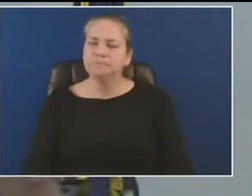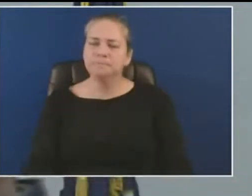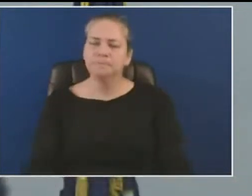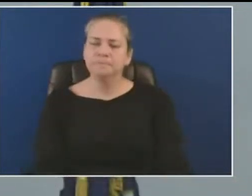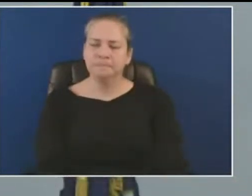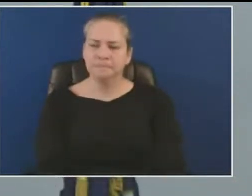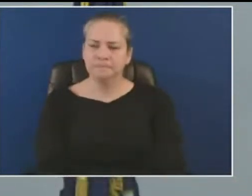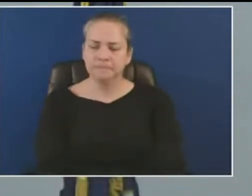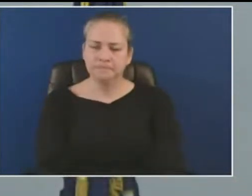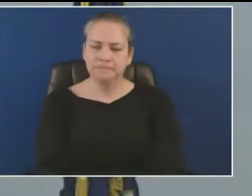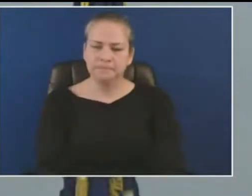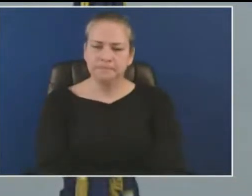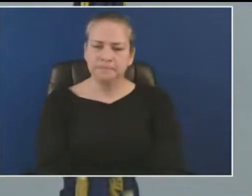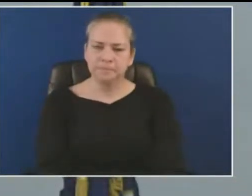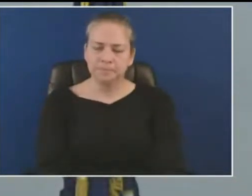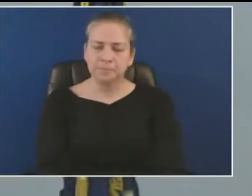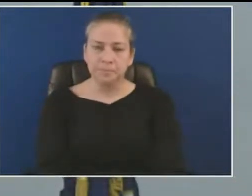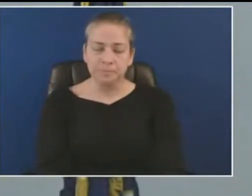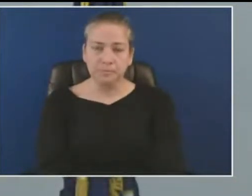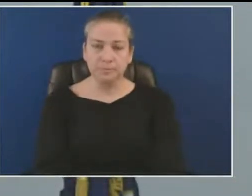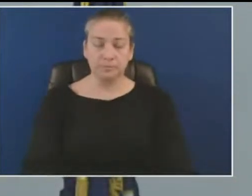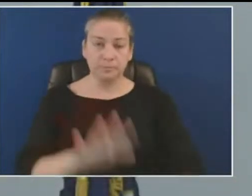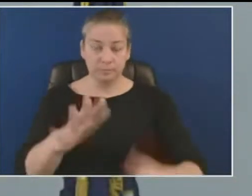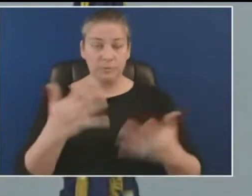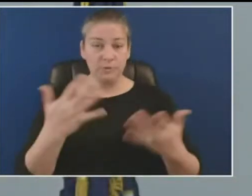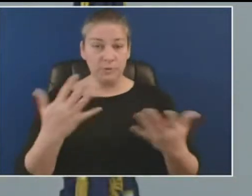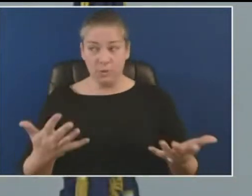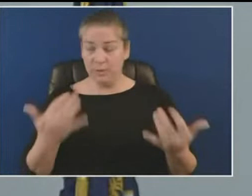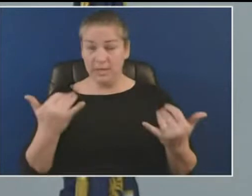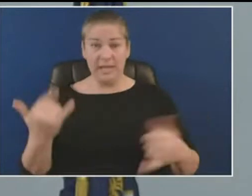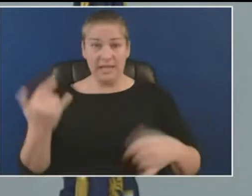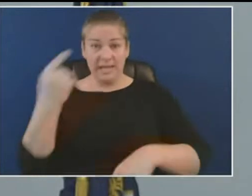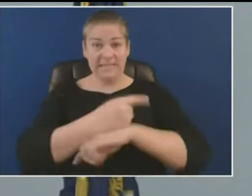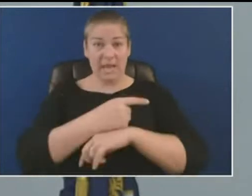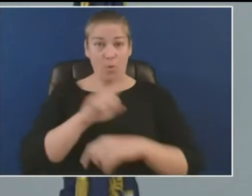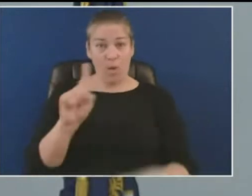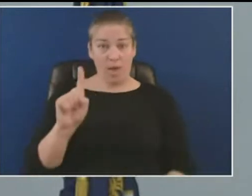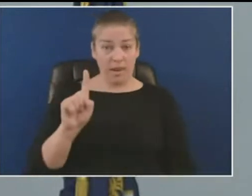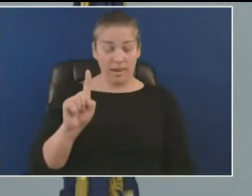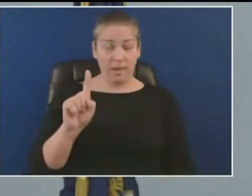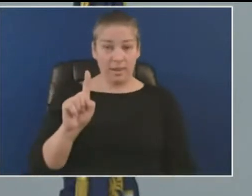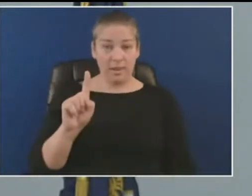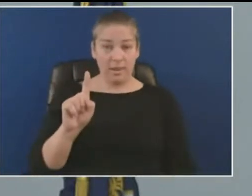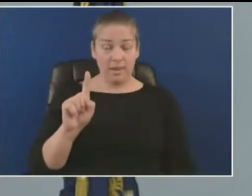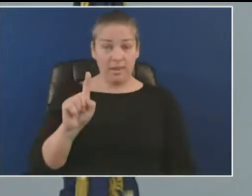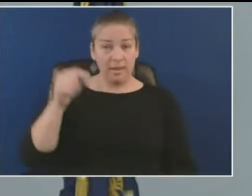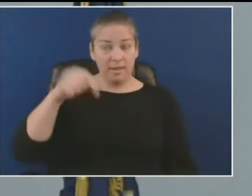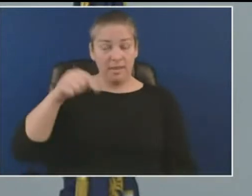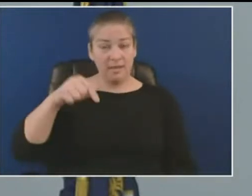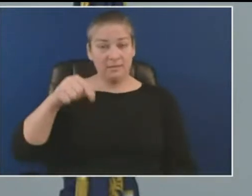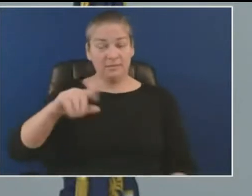So today on day one of this disaster response, and we've we've been in